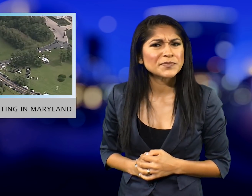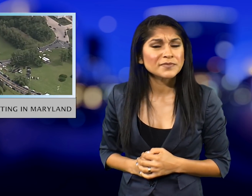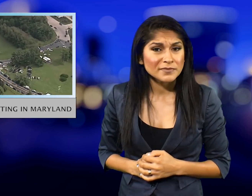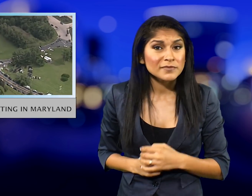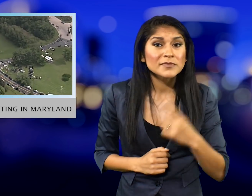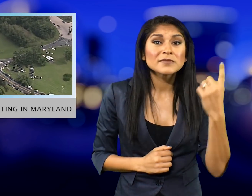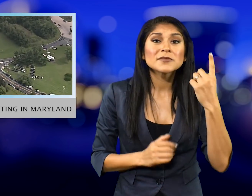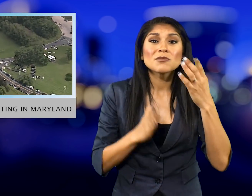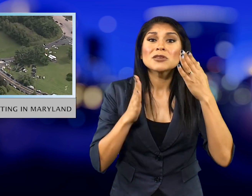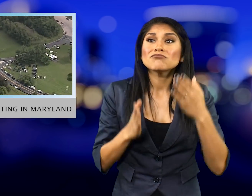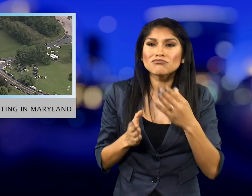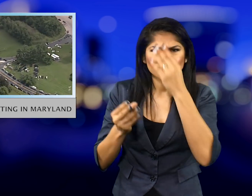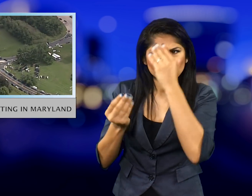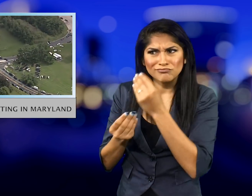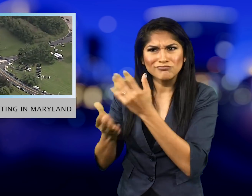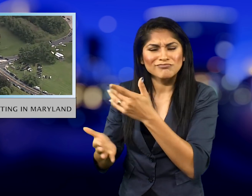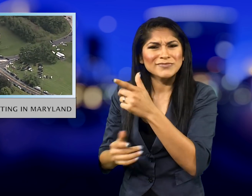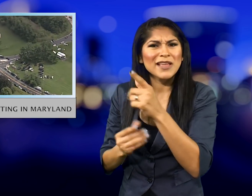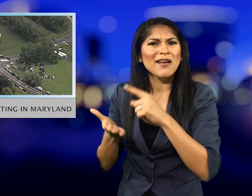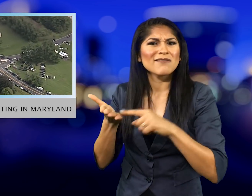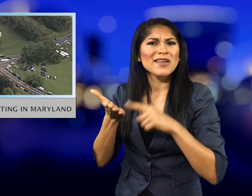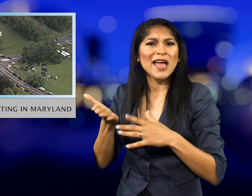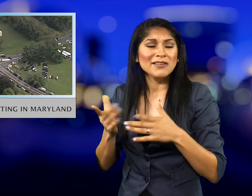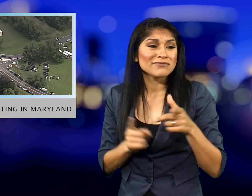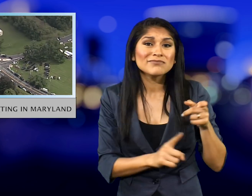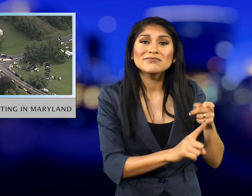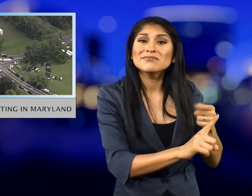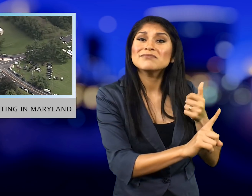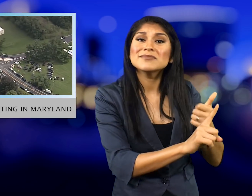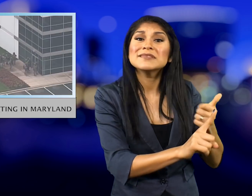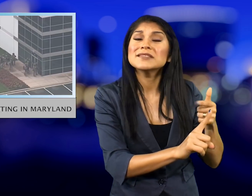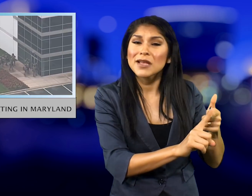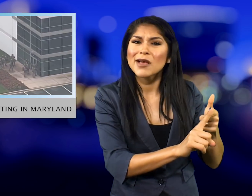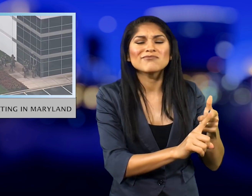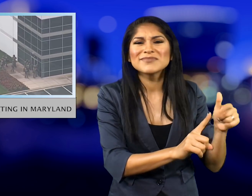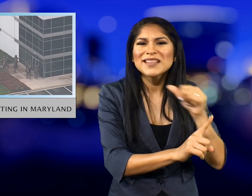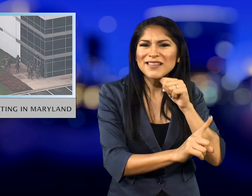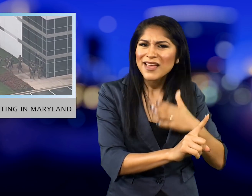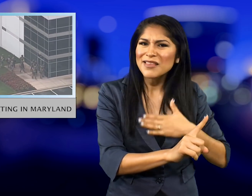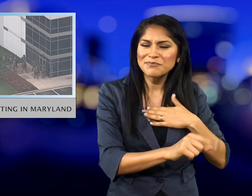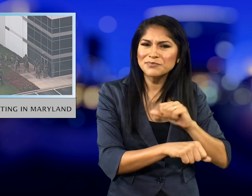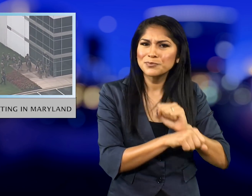A source close to the investigation says the suspect was a disgruntled employee.